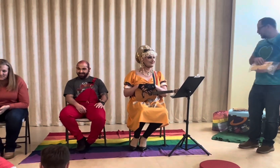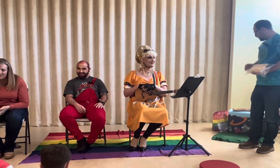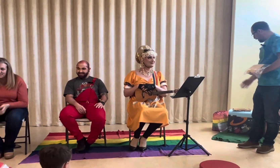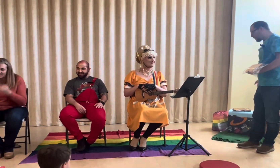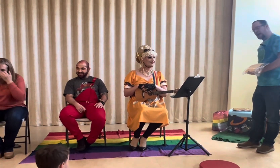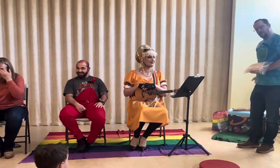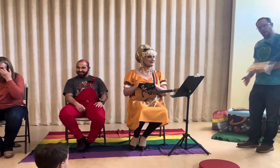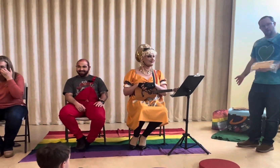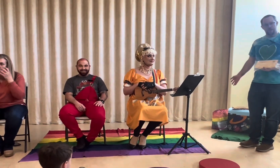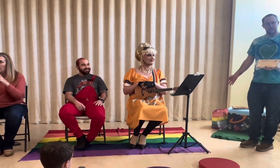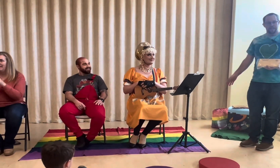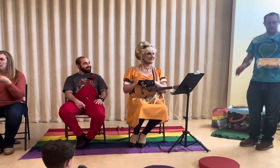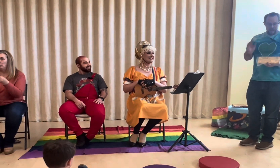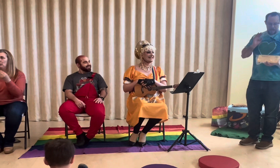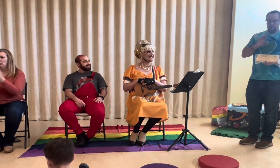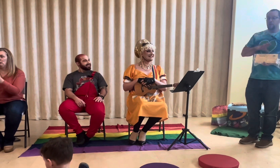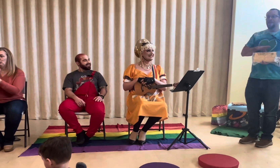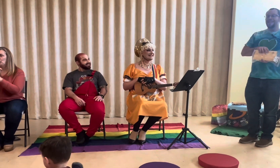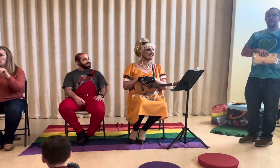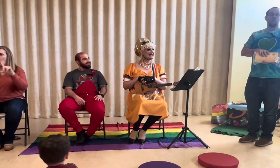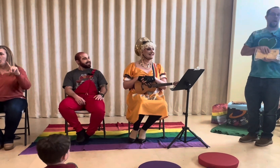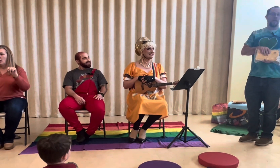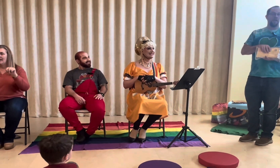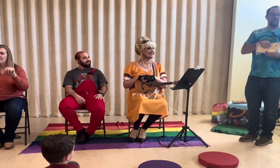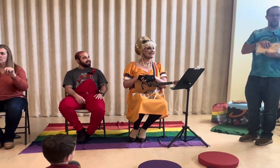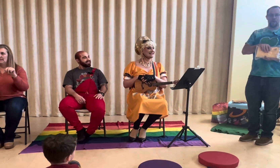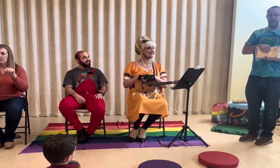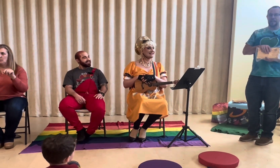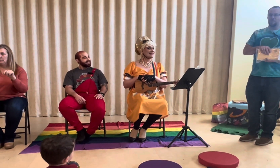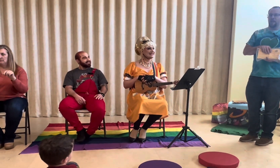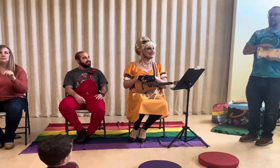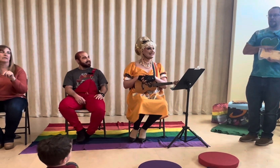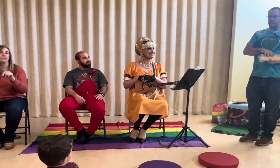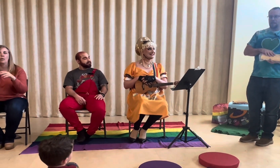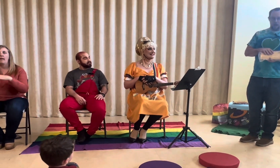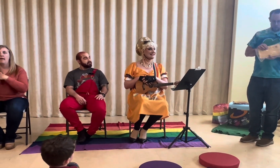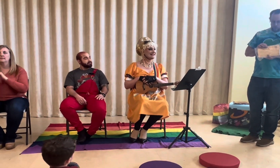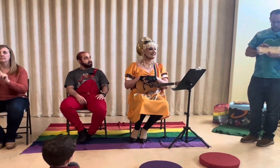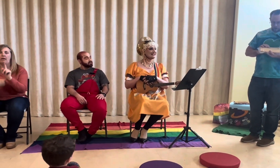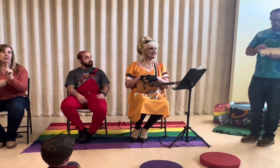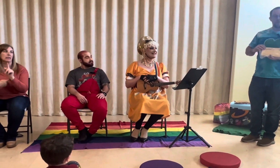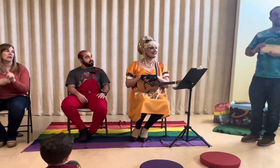you'll get a prize from our toy chest. If you need one for next month, let me know! We are going with